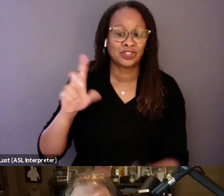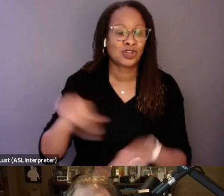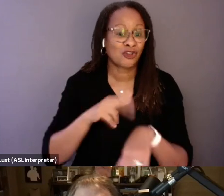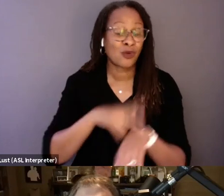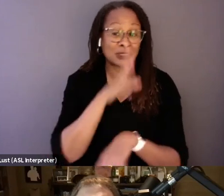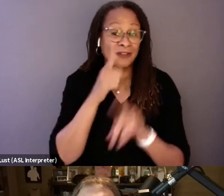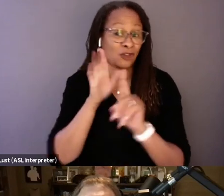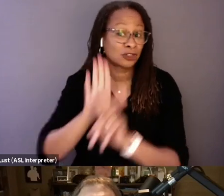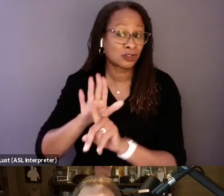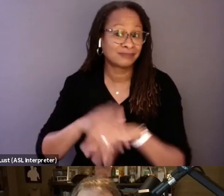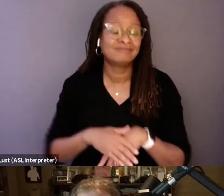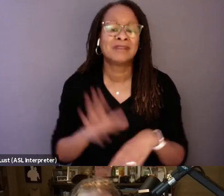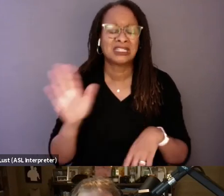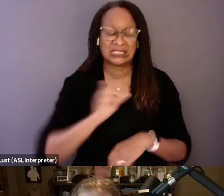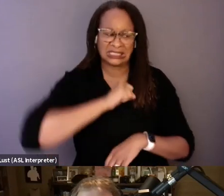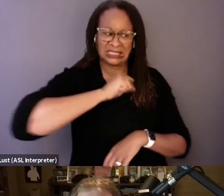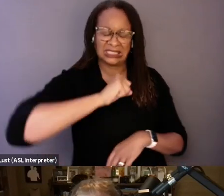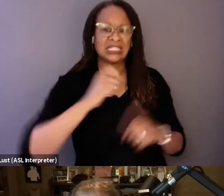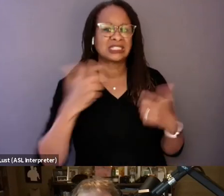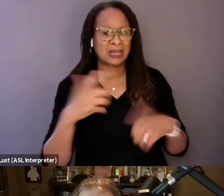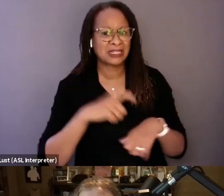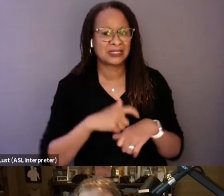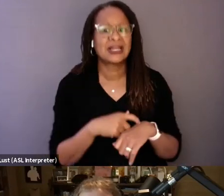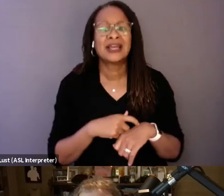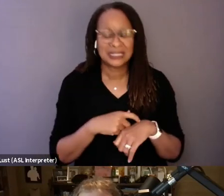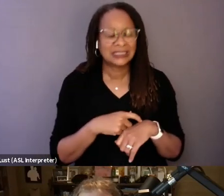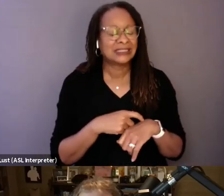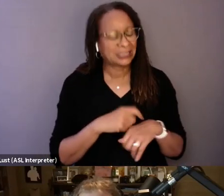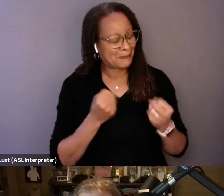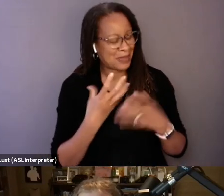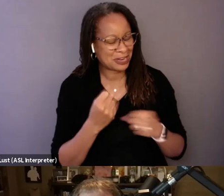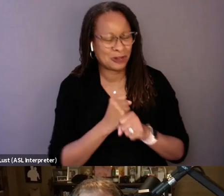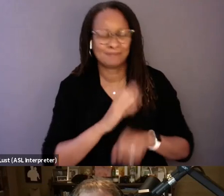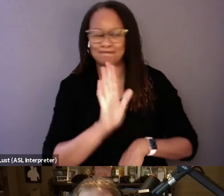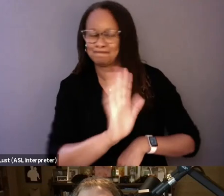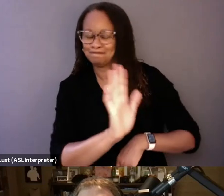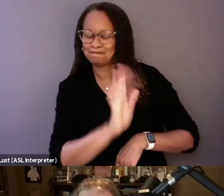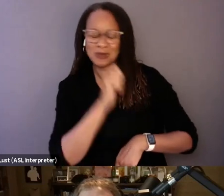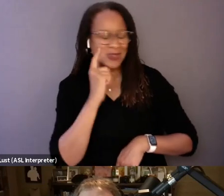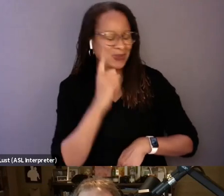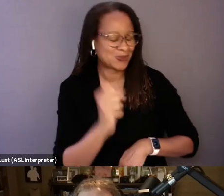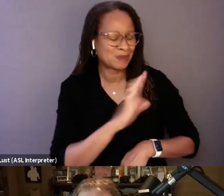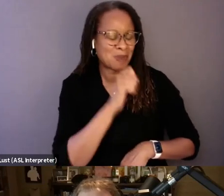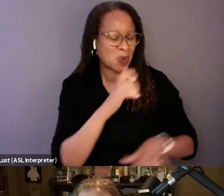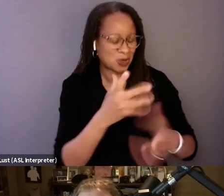but though she had resisted as many charms over the better part of that decade and John felt